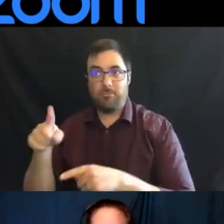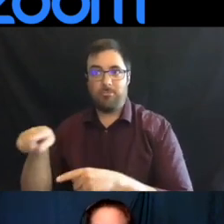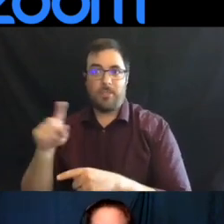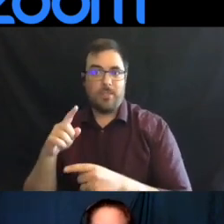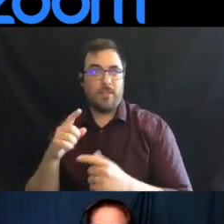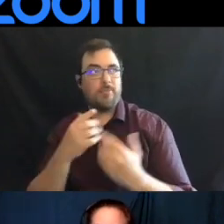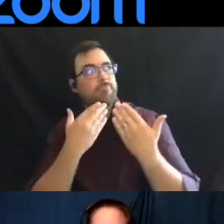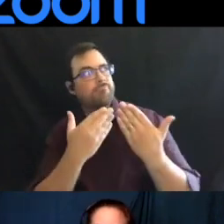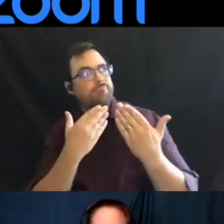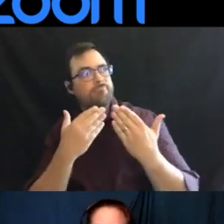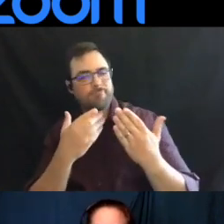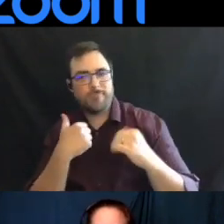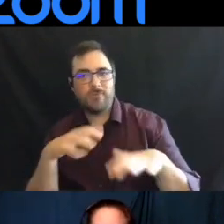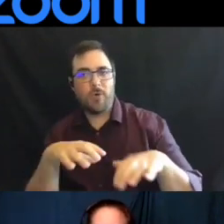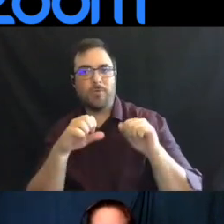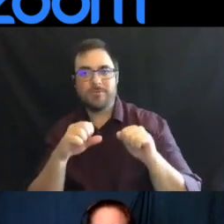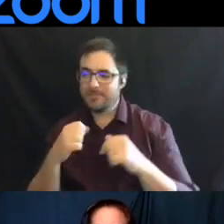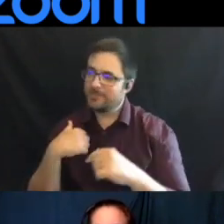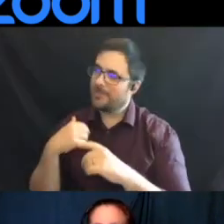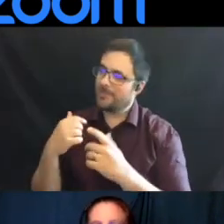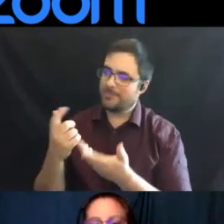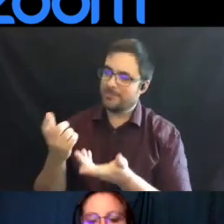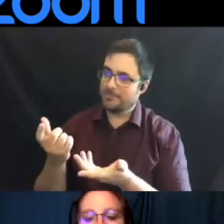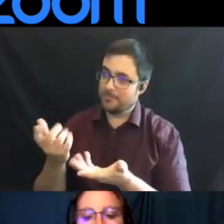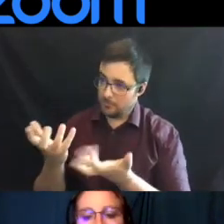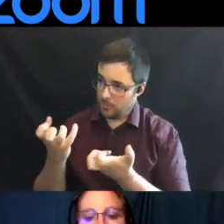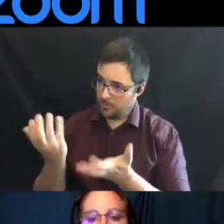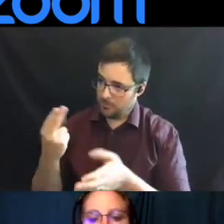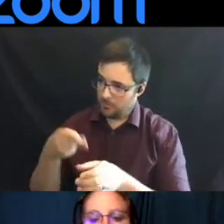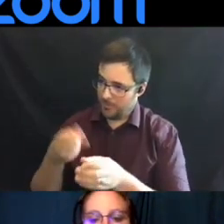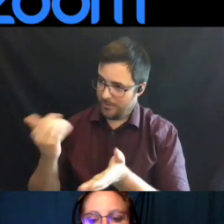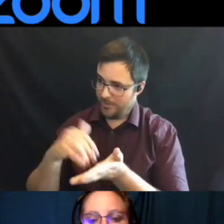hopefully they, you know, they say they want to come on again. And we all know family schedules..